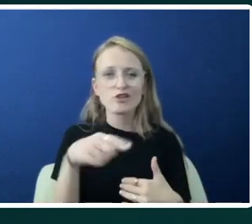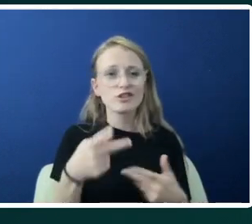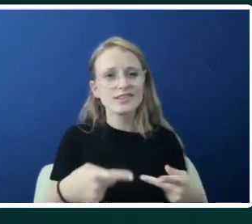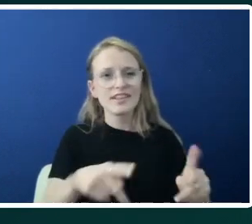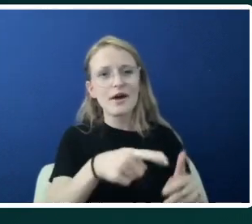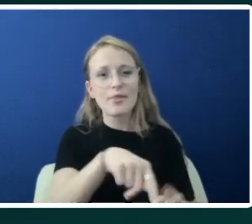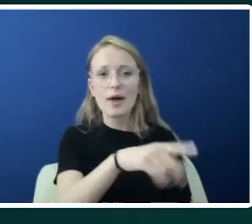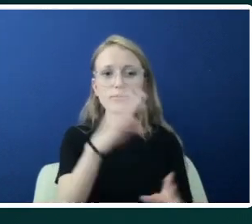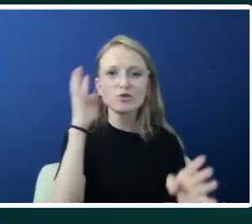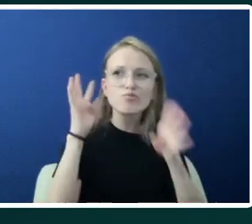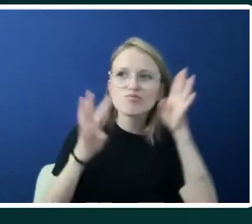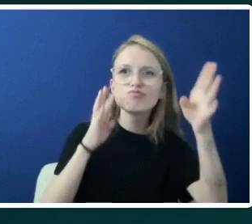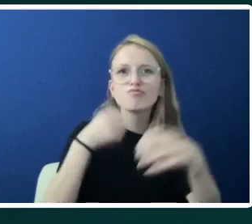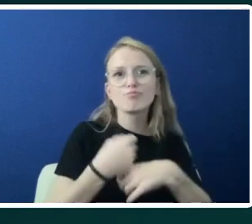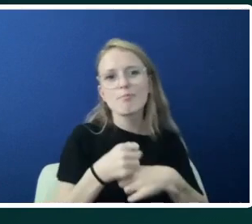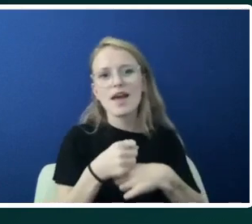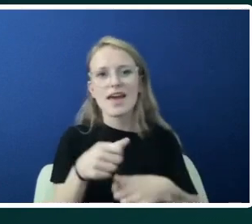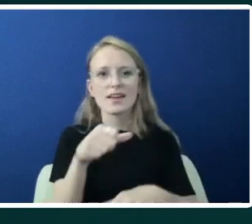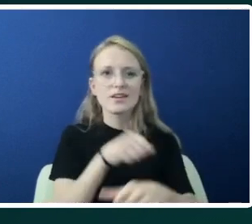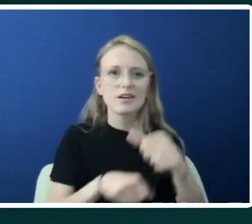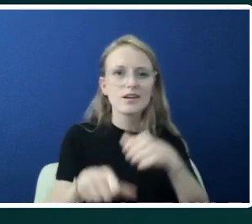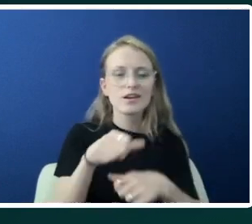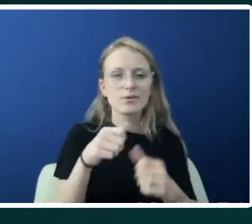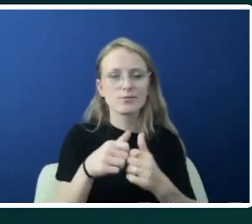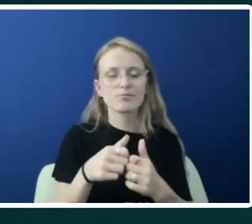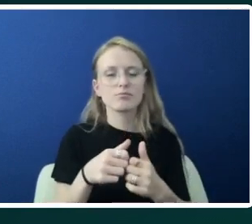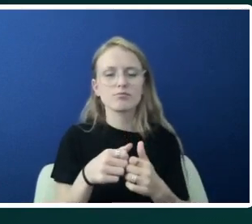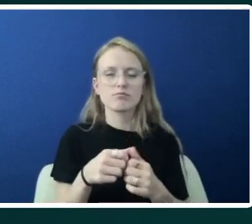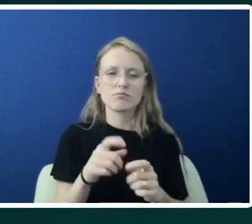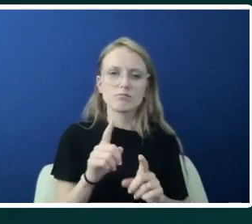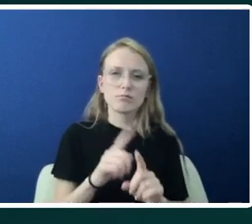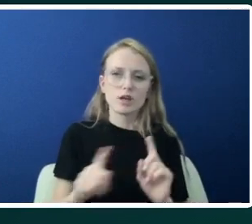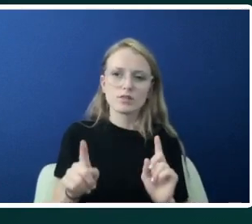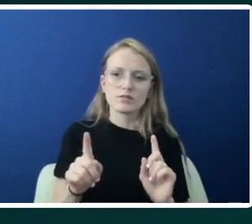you know, in that creative way, but it also allowed them to learn those technologies and